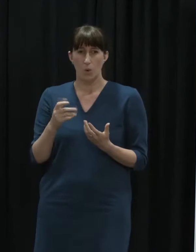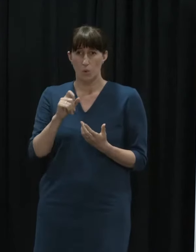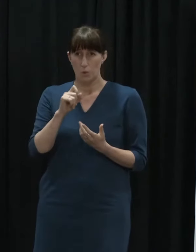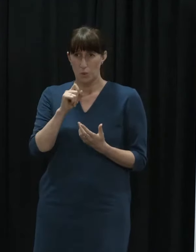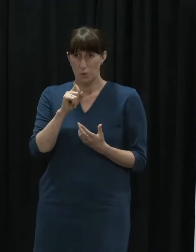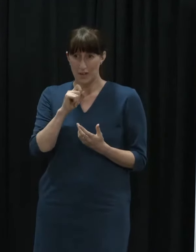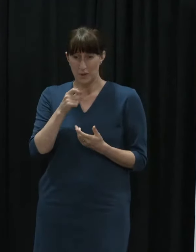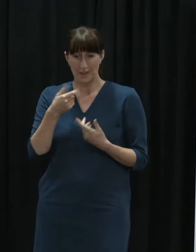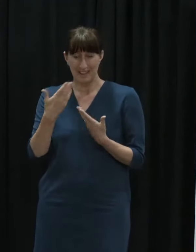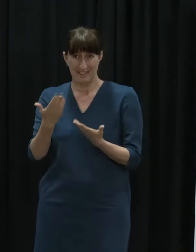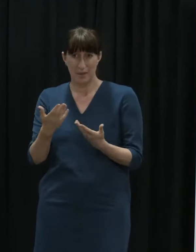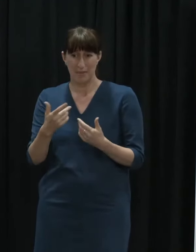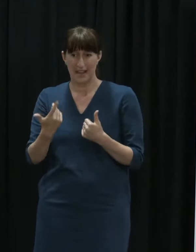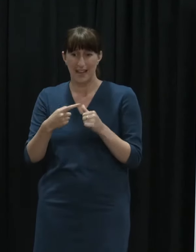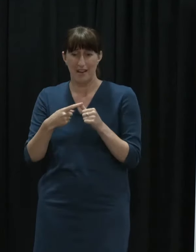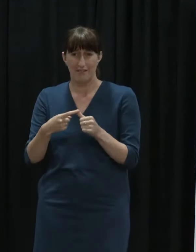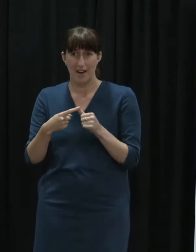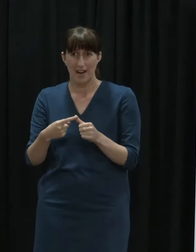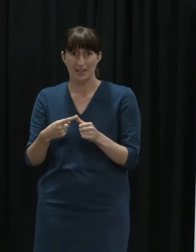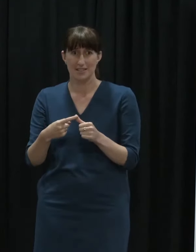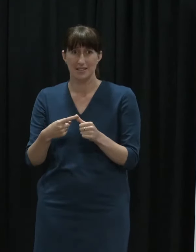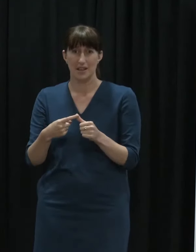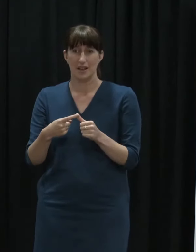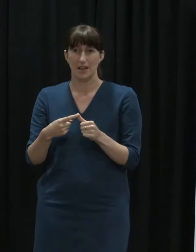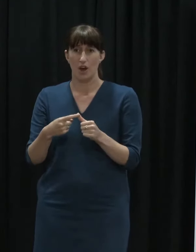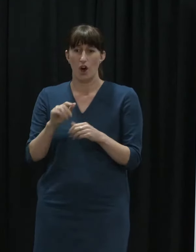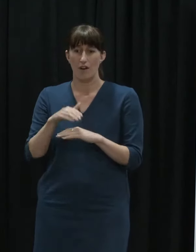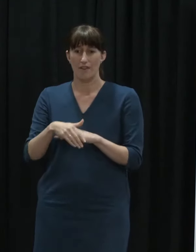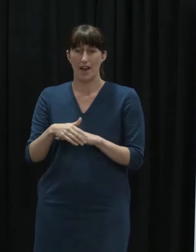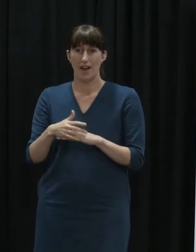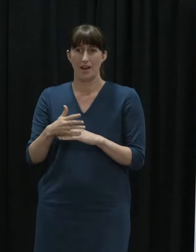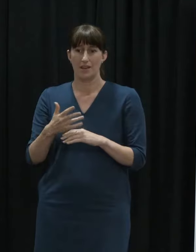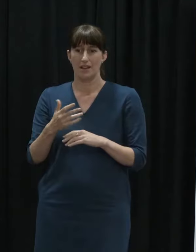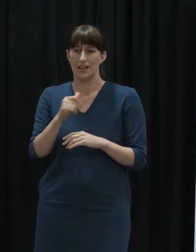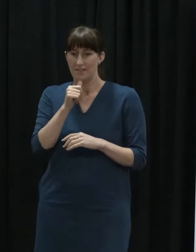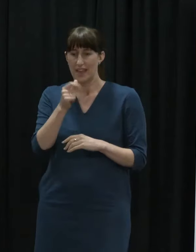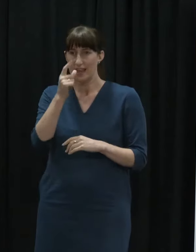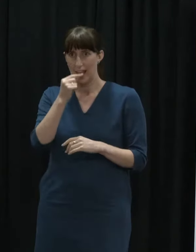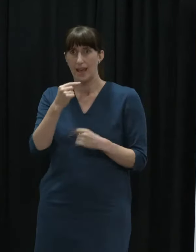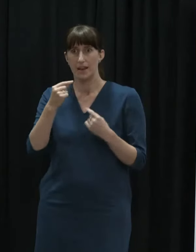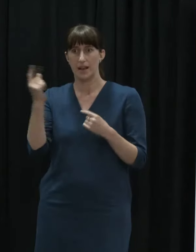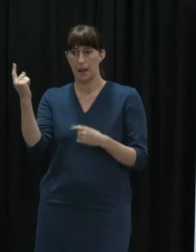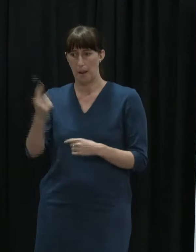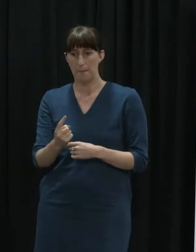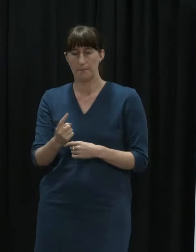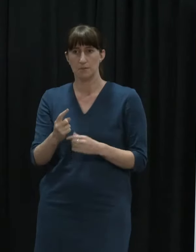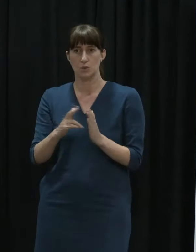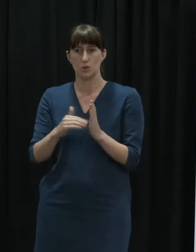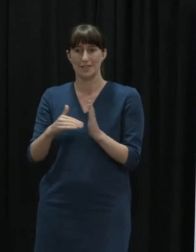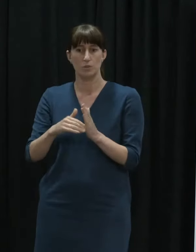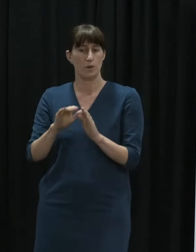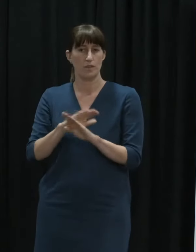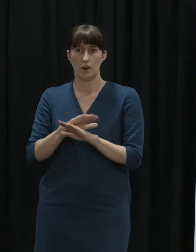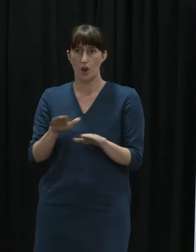next year? Stuart Nash apparently told some tourism businesses that